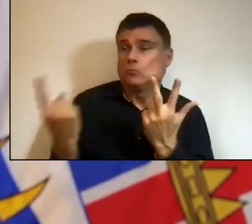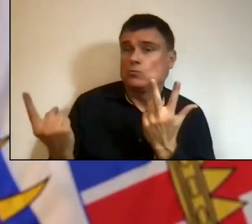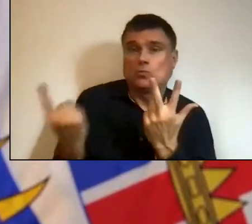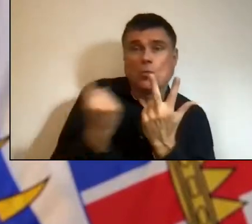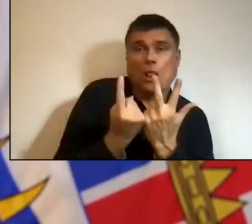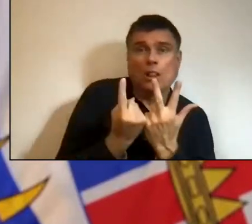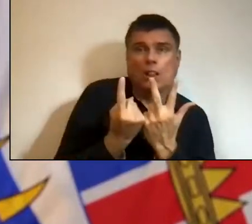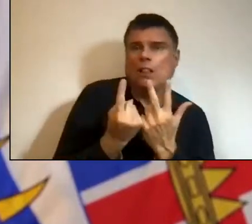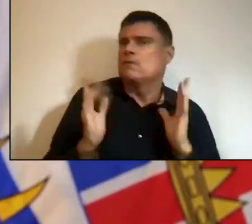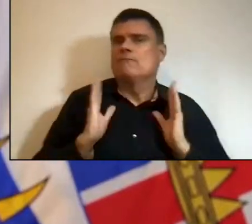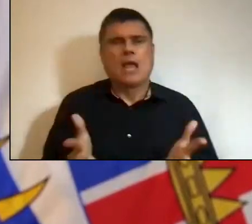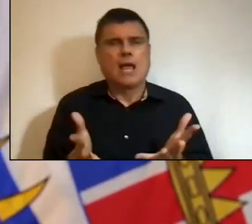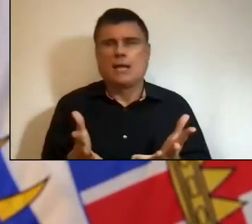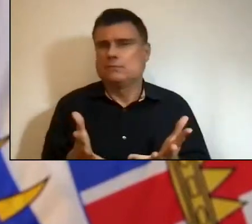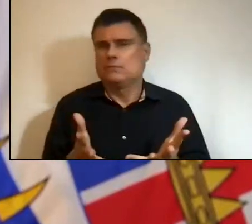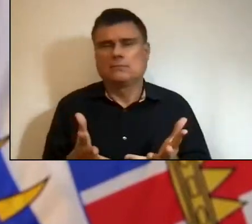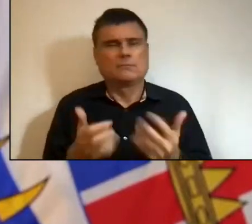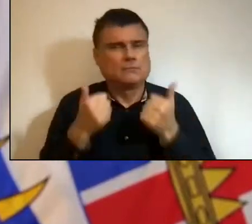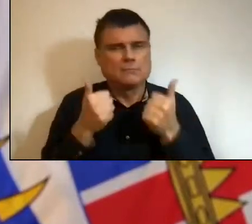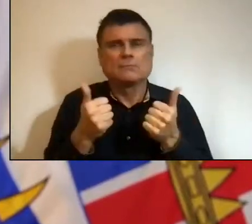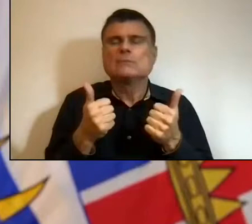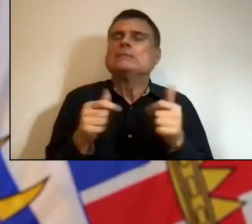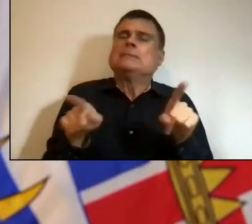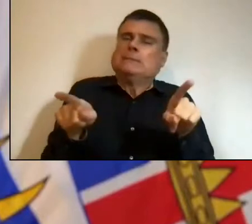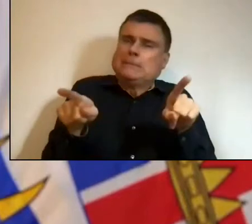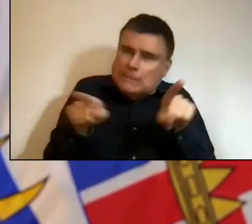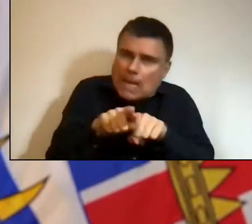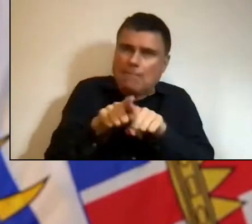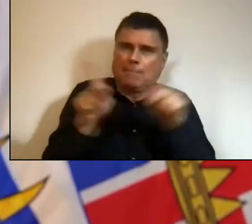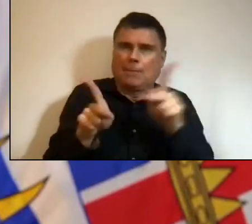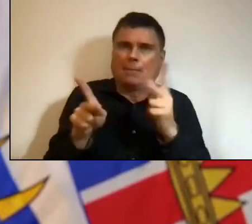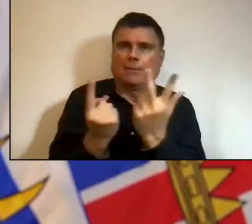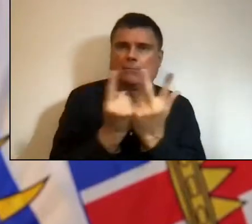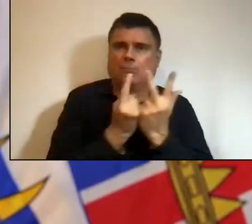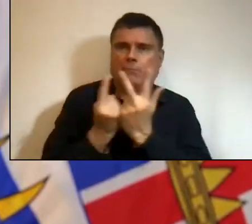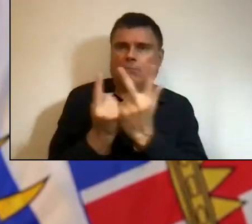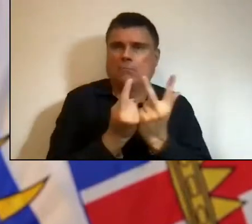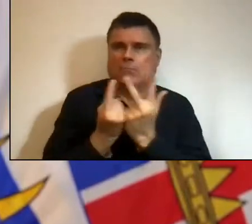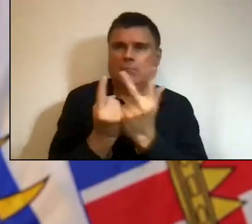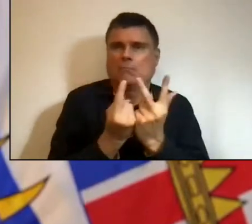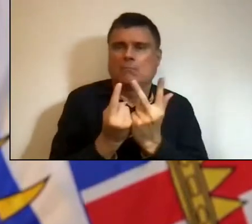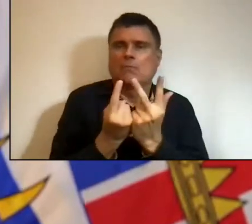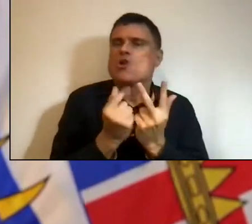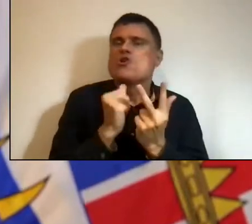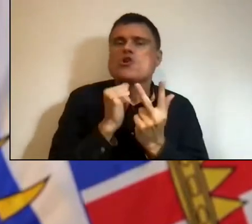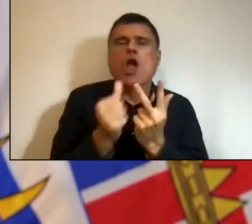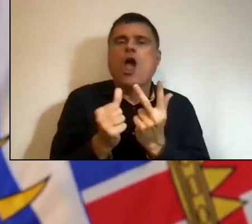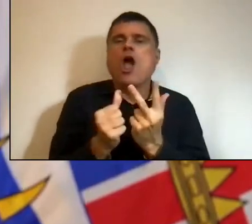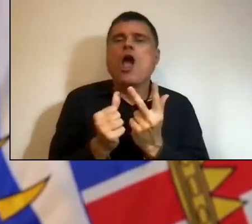that. Make sure that you keep it consistent, So we're not changing the order. What we're